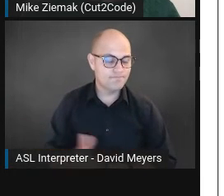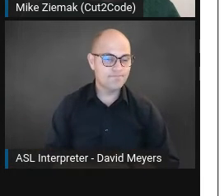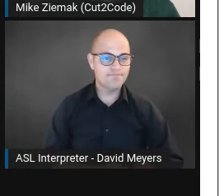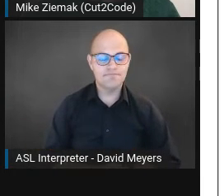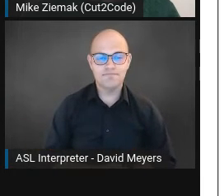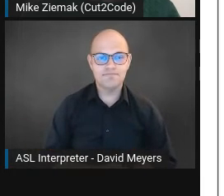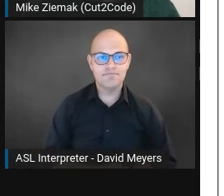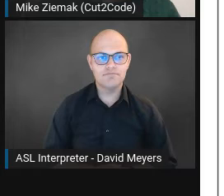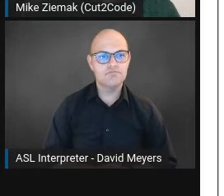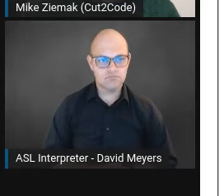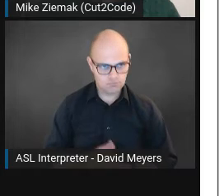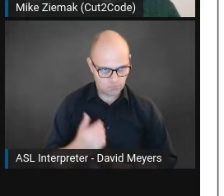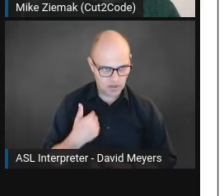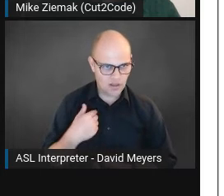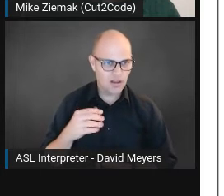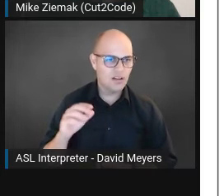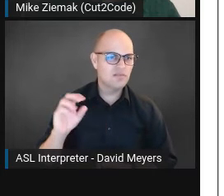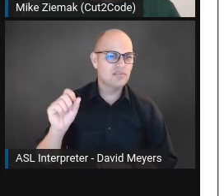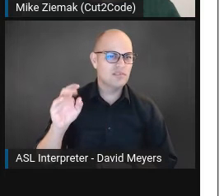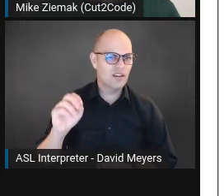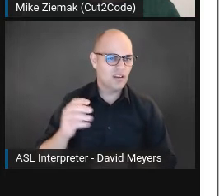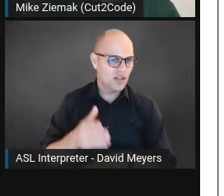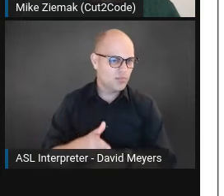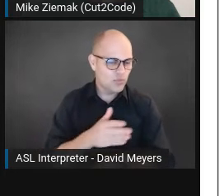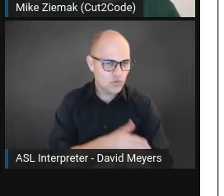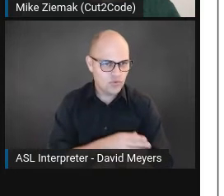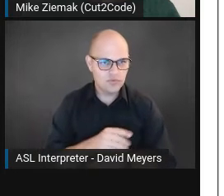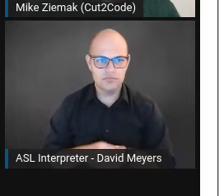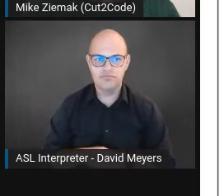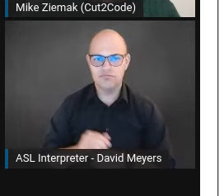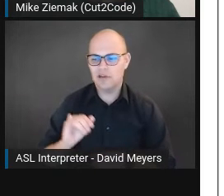we have Siteimprove, IBM Equal Access Toolkit, Wave, and QualityLogic.